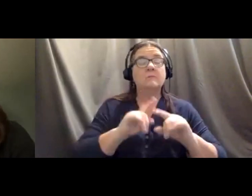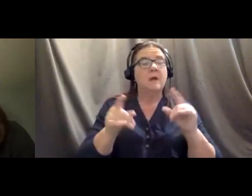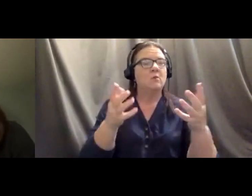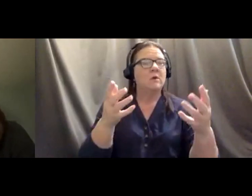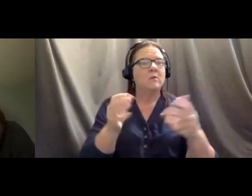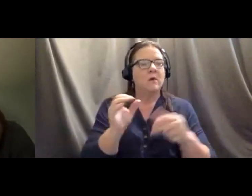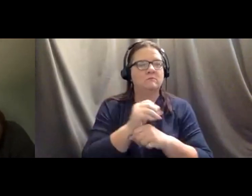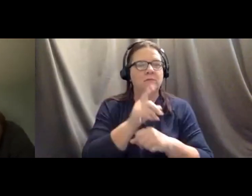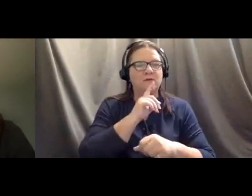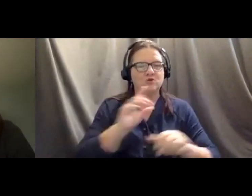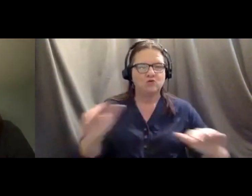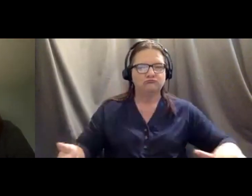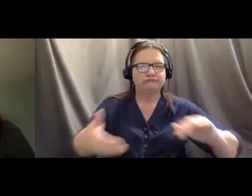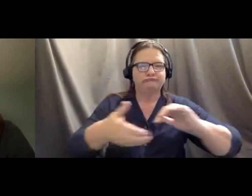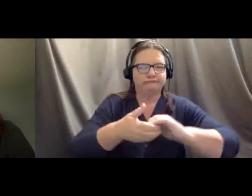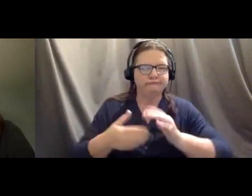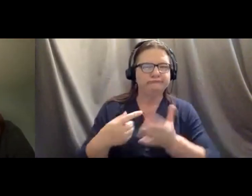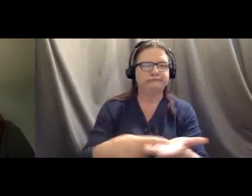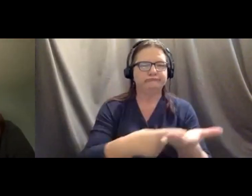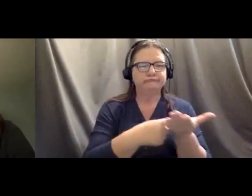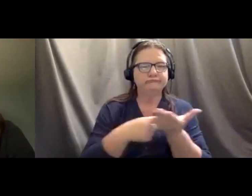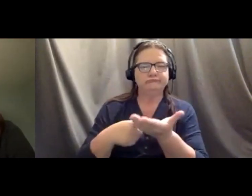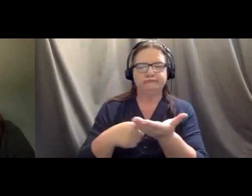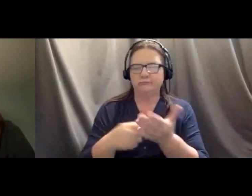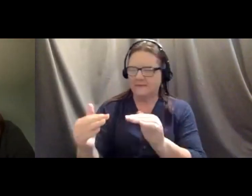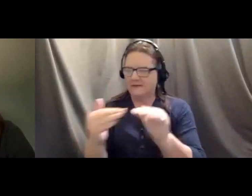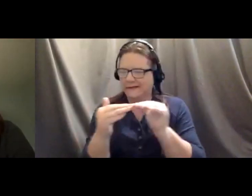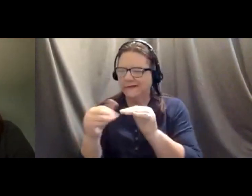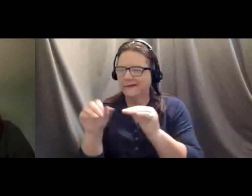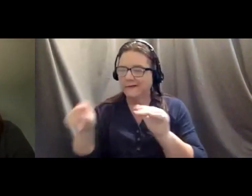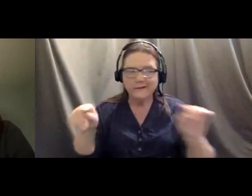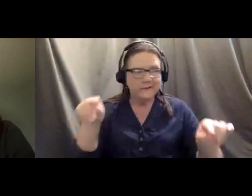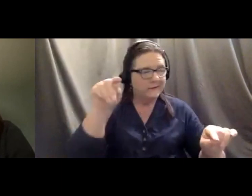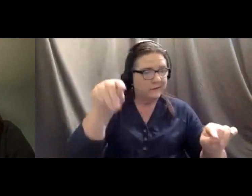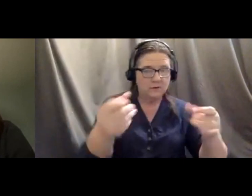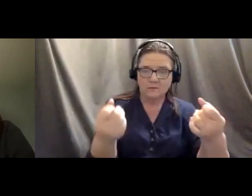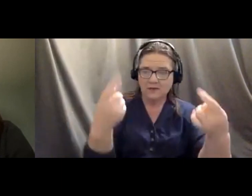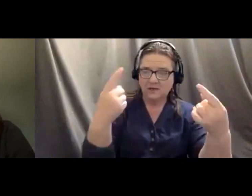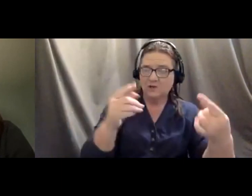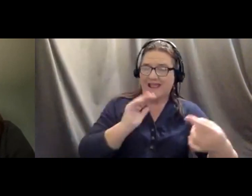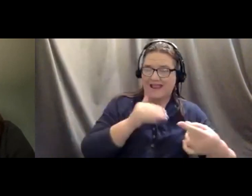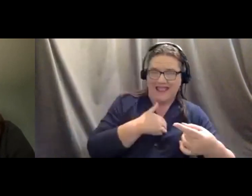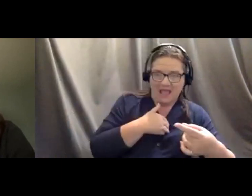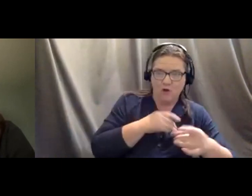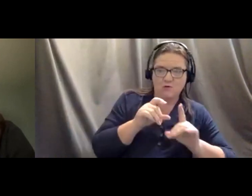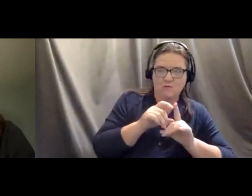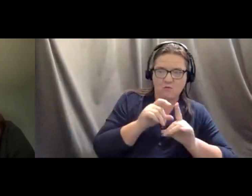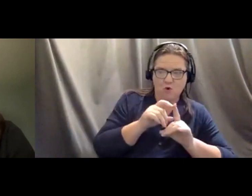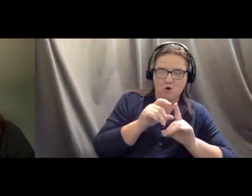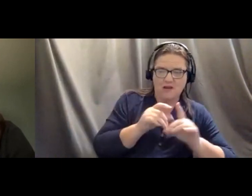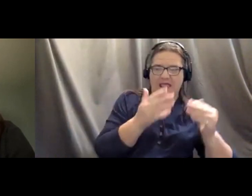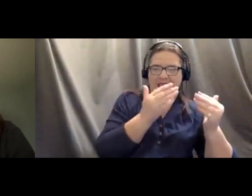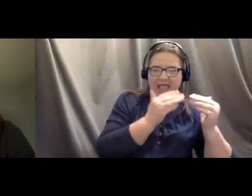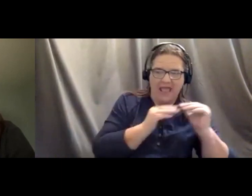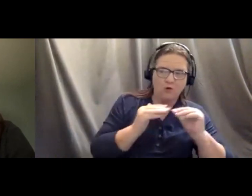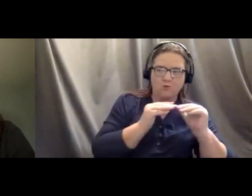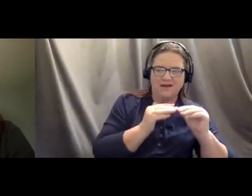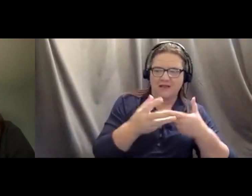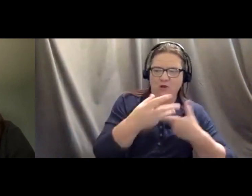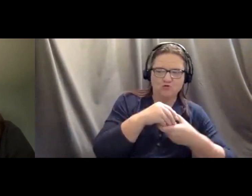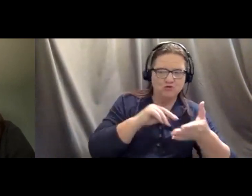in collaboration that our colleagues understand what equity and inclusion means from our perspective.